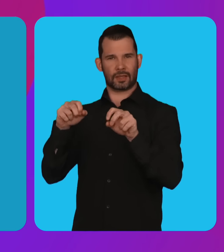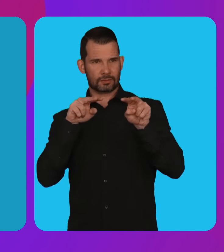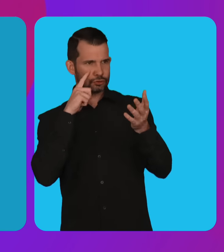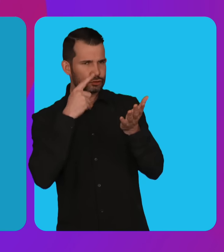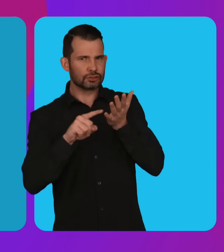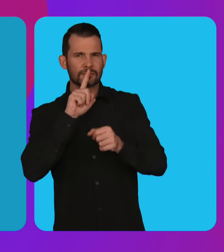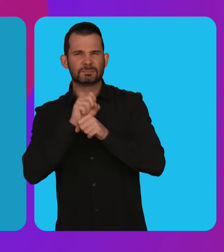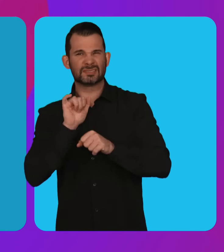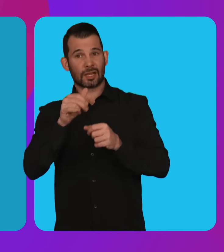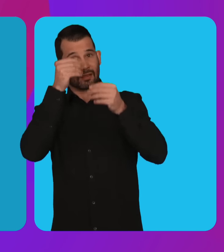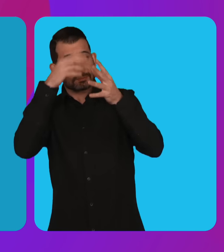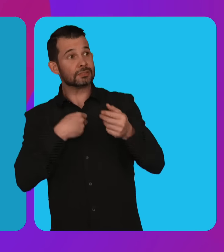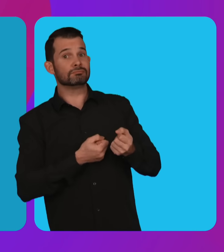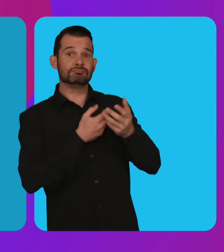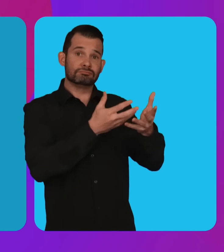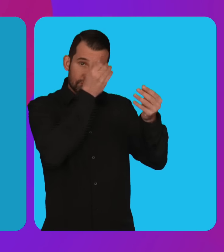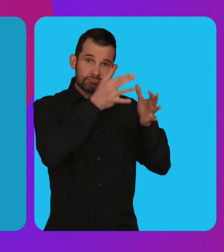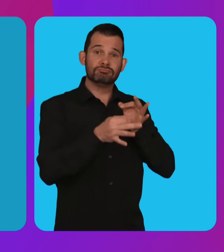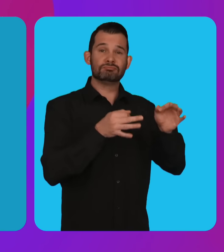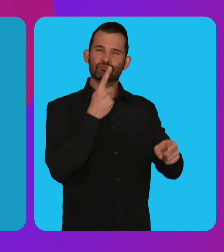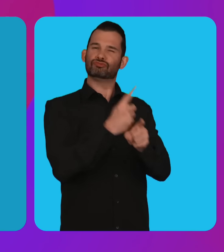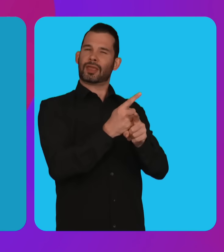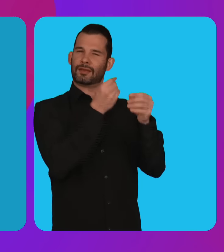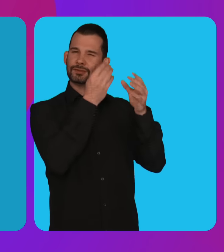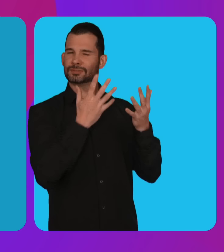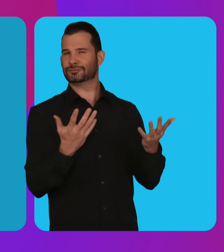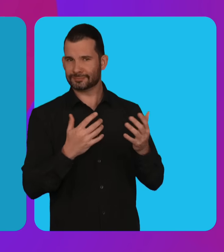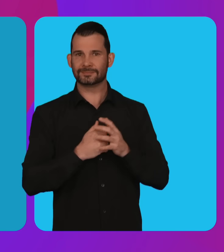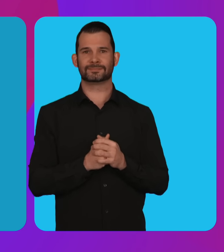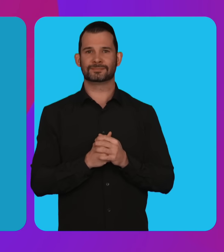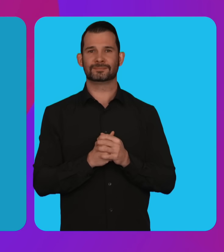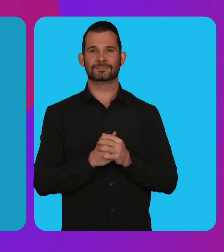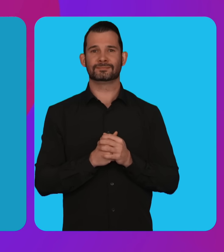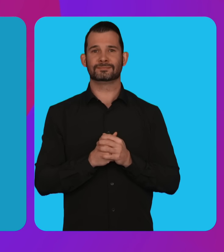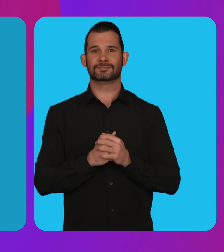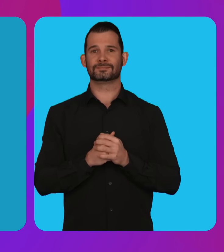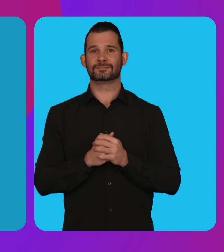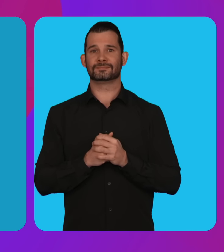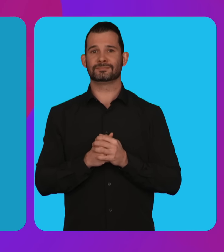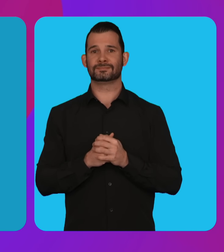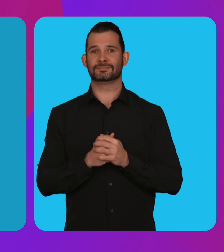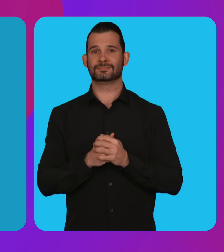that the information we convey is the right information.